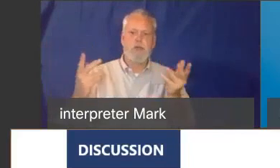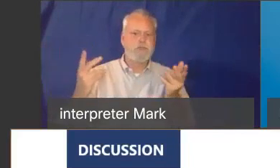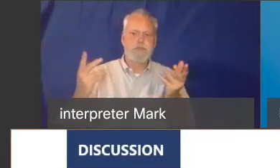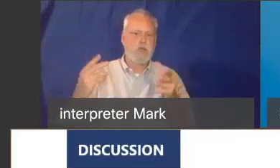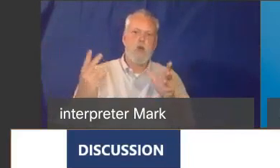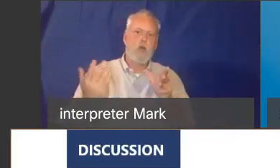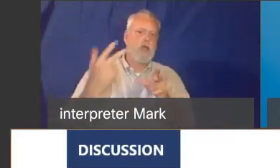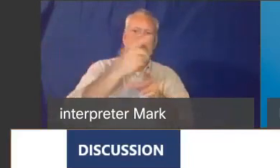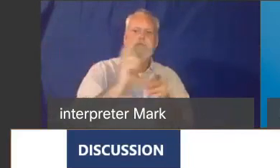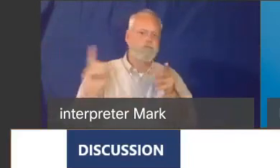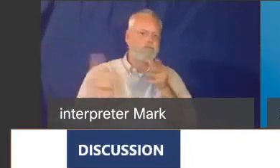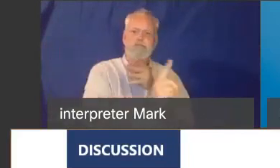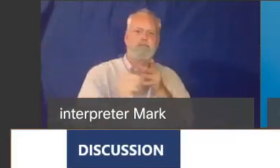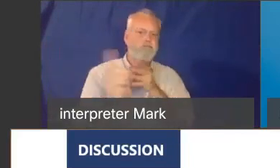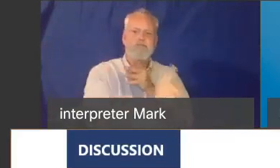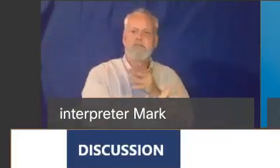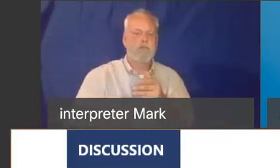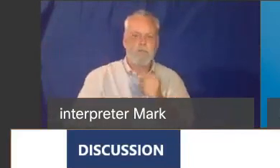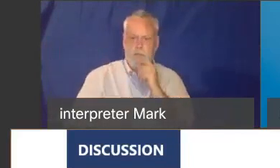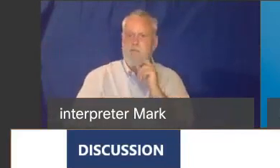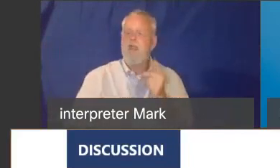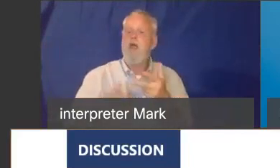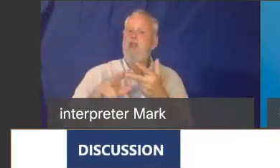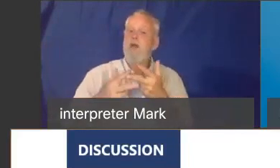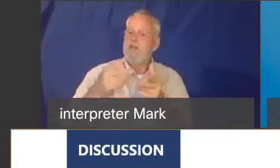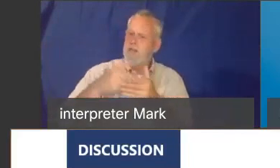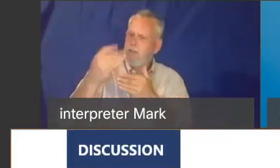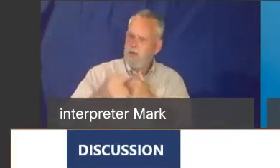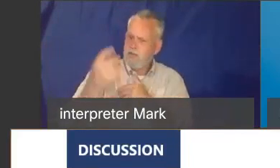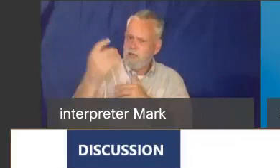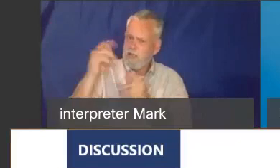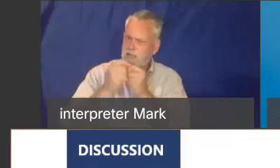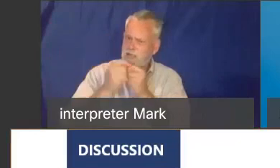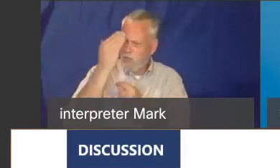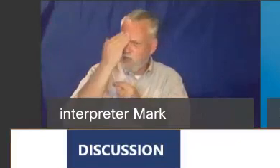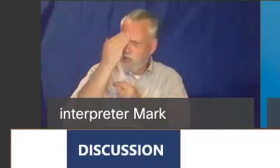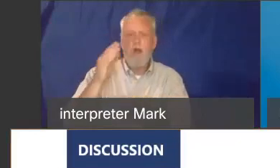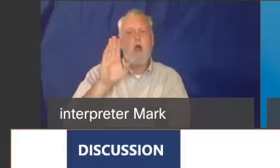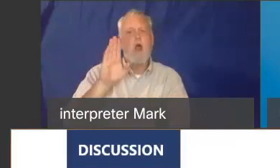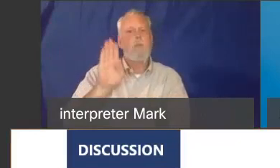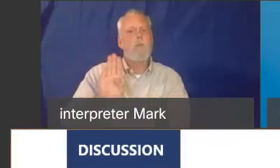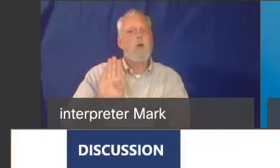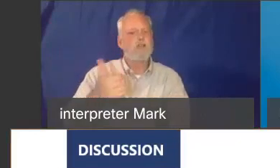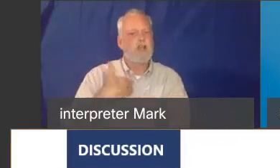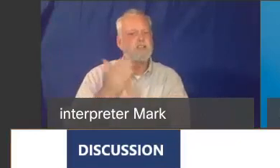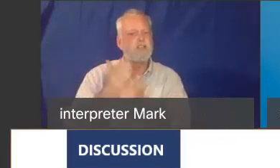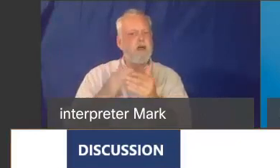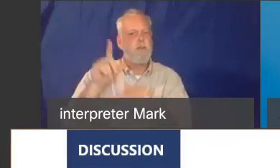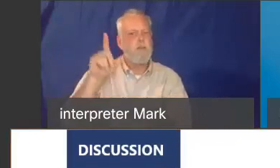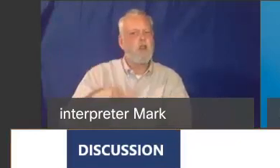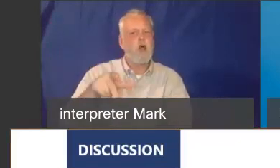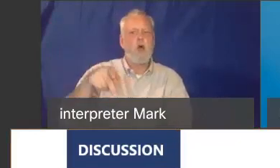And then, thirdly, like, just wondering if the project team is aware of the issues, I believe it was Boston had some similar low profile.